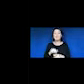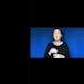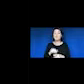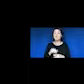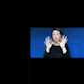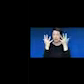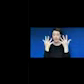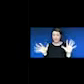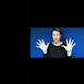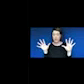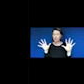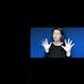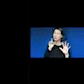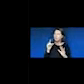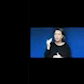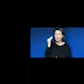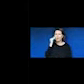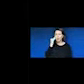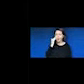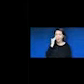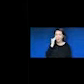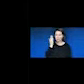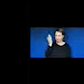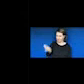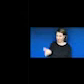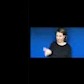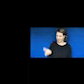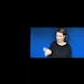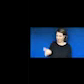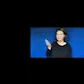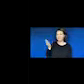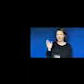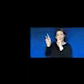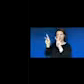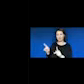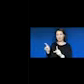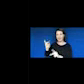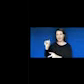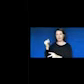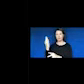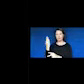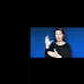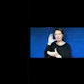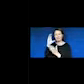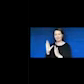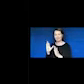your job seeker is and that will allow you to build a vocational profile of the individual.